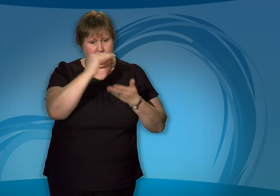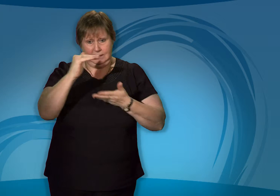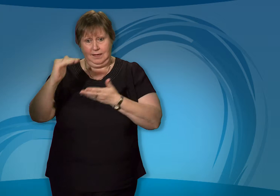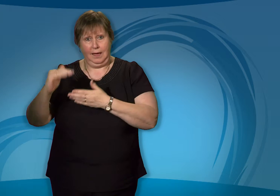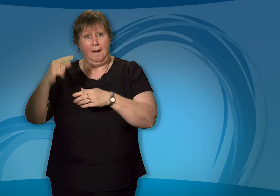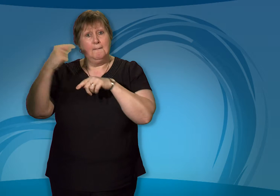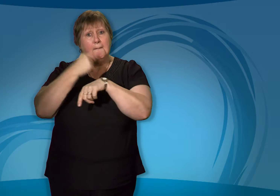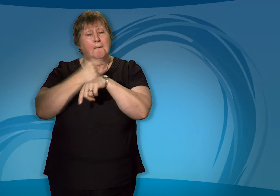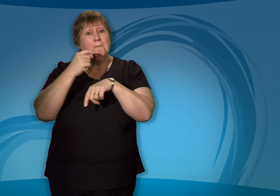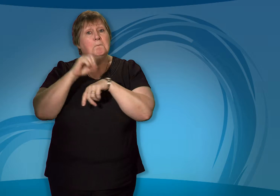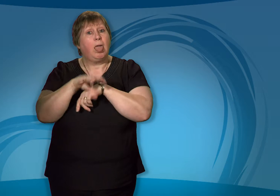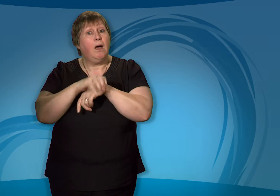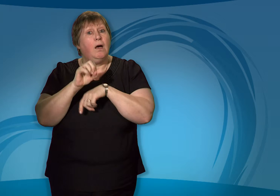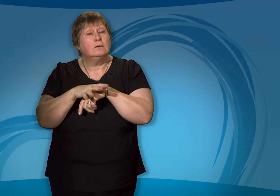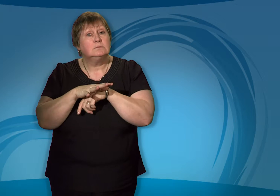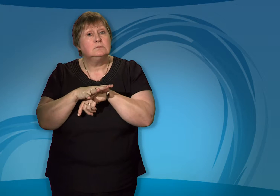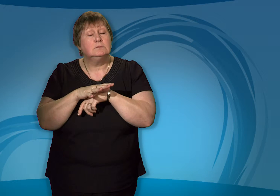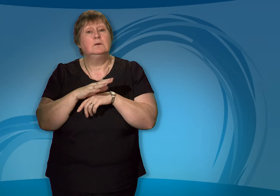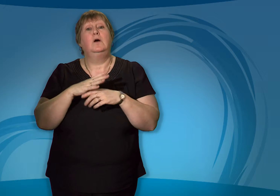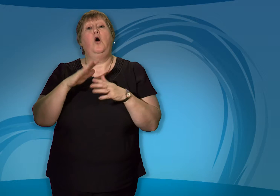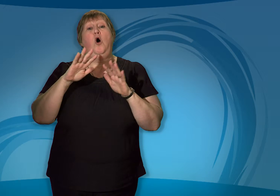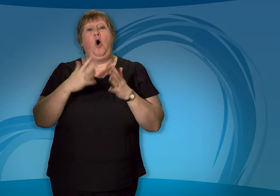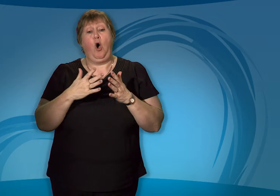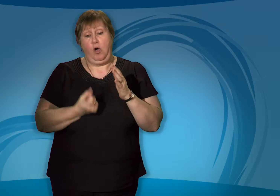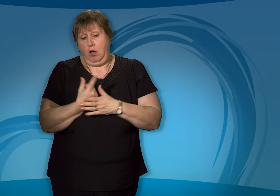occasions) transfusions of blood or blood components